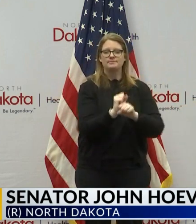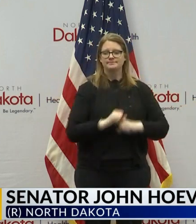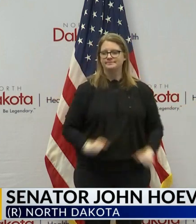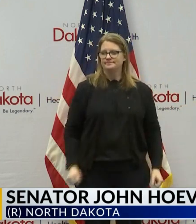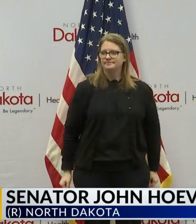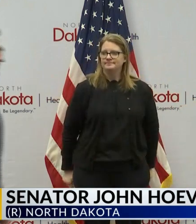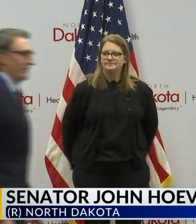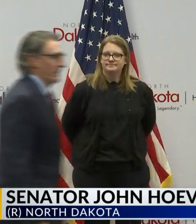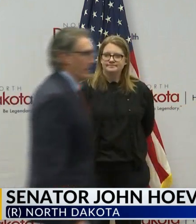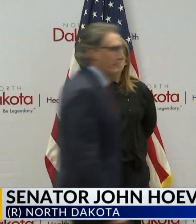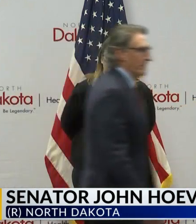FABULOUS JOB.